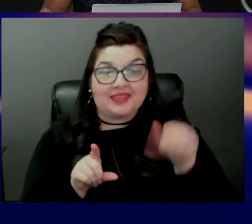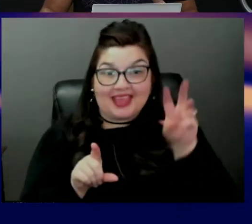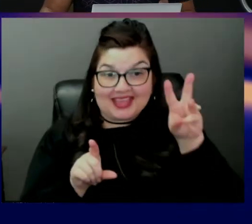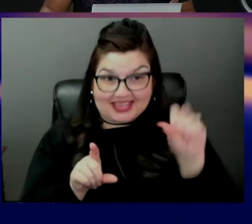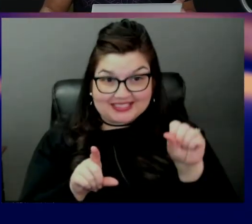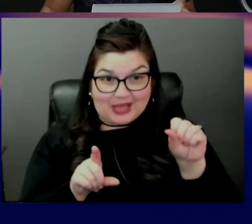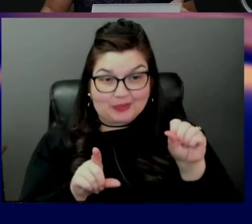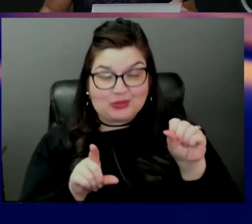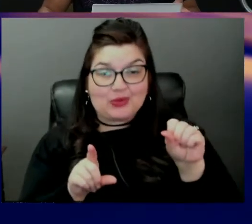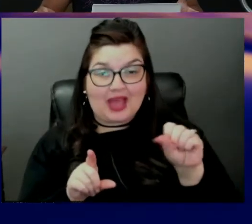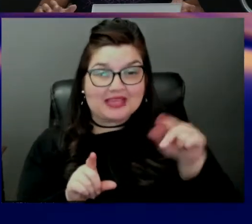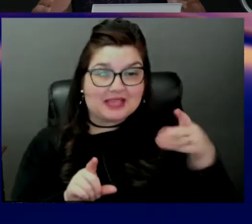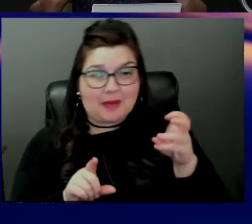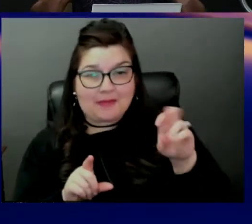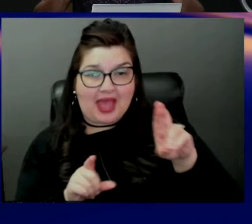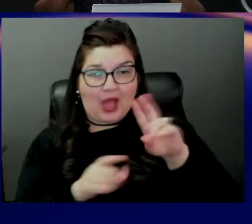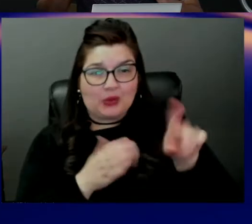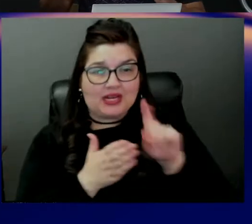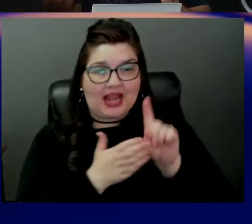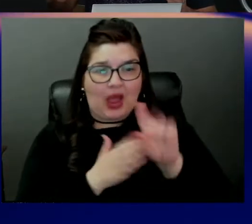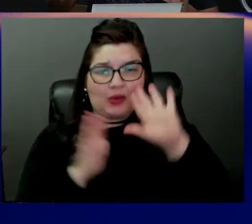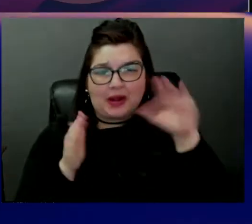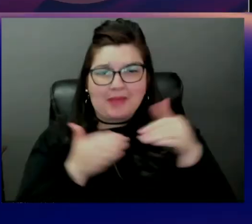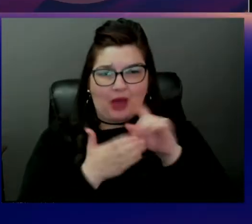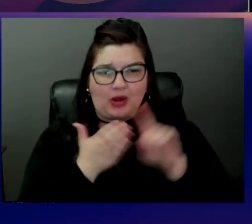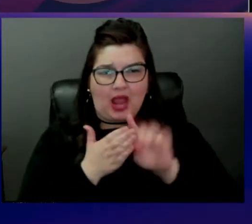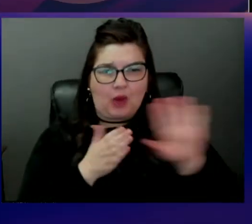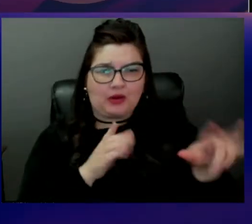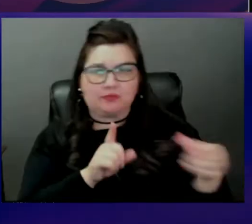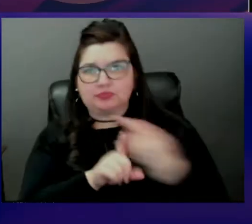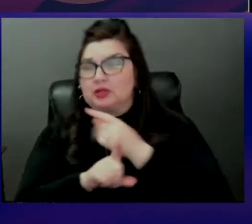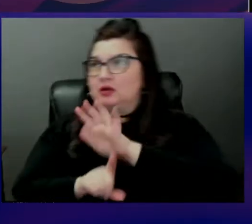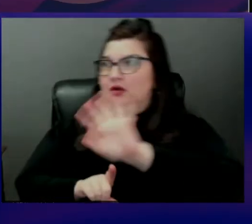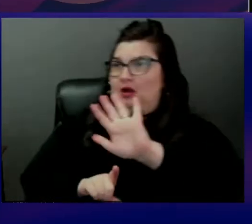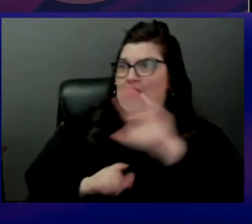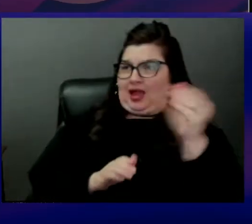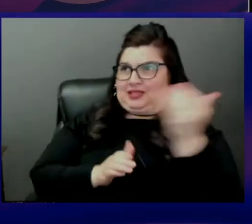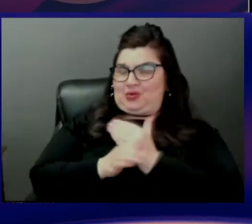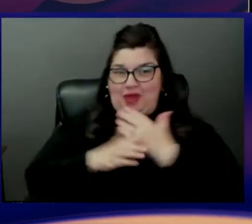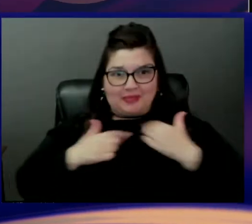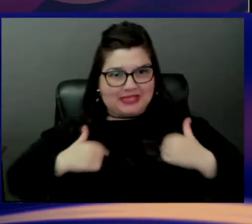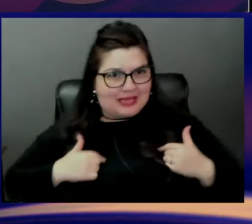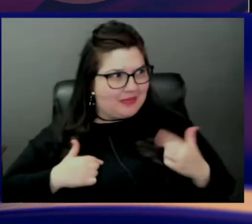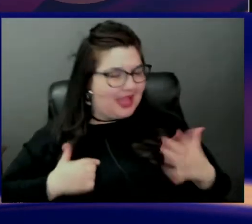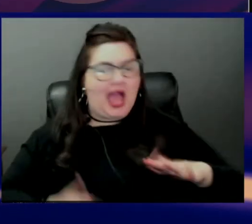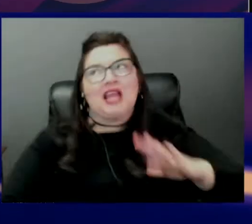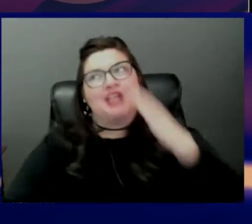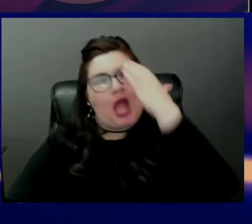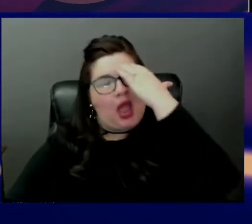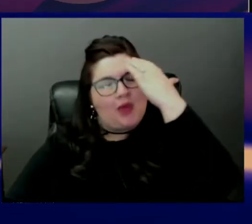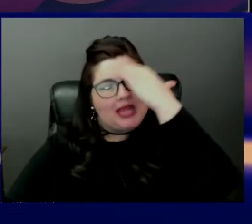and we can see...... I don't, not to derail you. - Whoa, whoa, whoa. I know. - Interrupt, I know. Interrupting me again. I'm so sorry. But you mentioned the challenge.